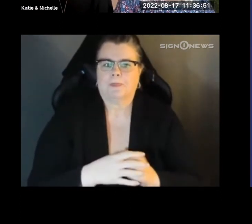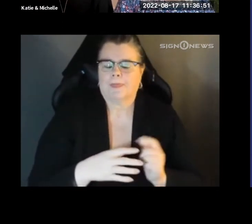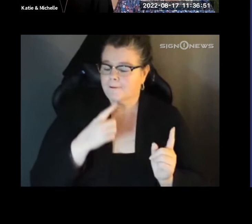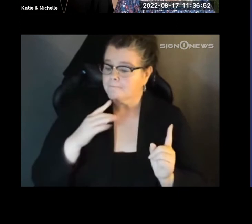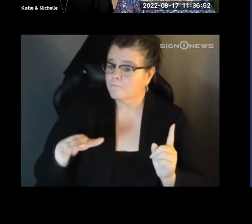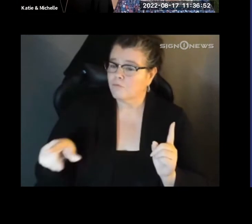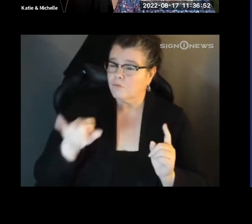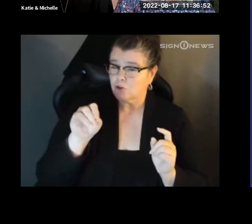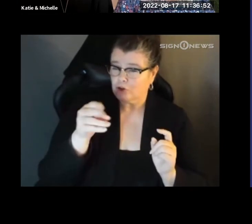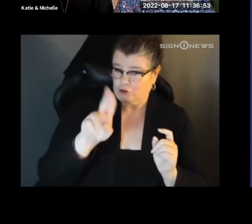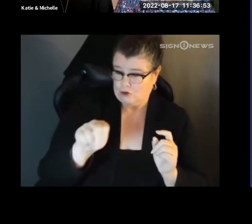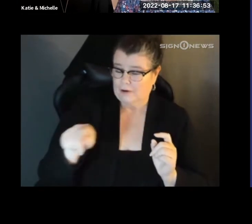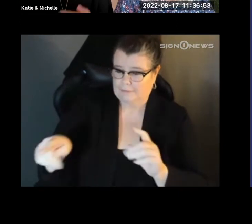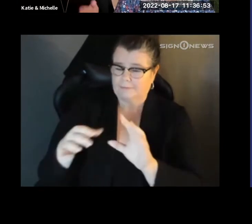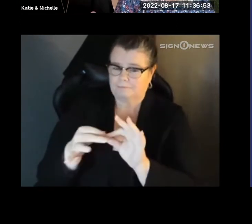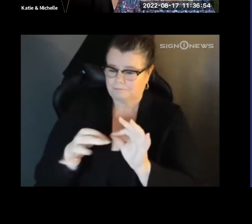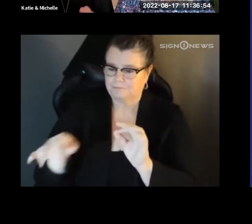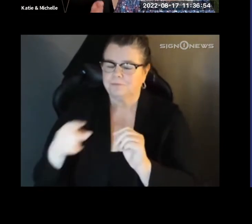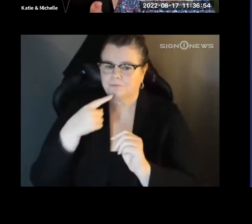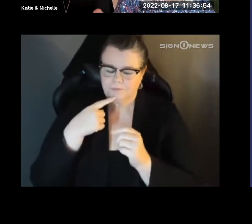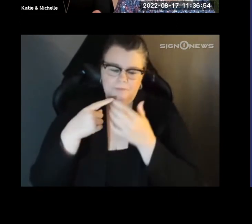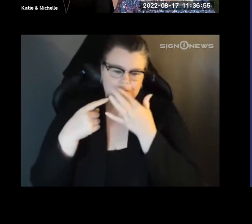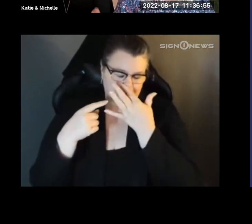doesn't have to be a driver's license but you go to the same place where you get a driver's license